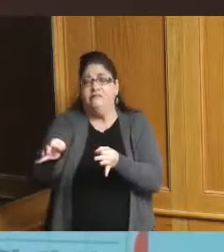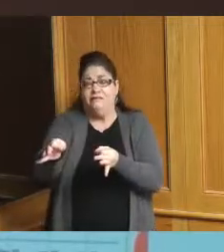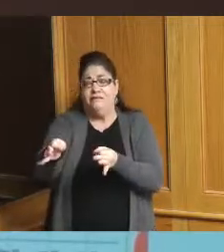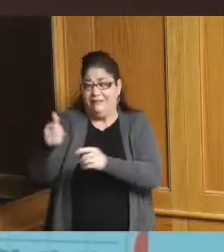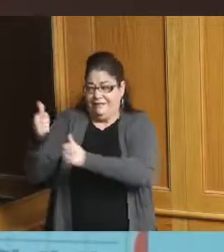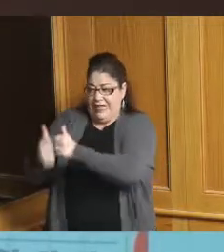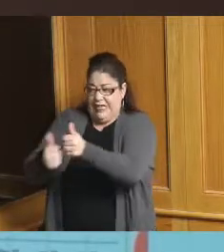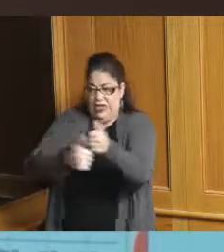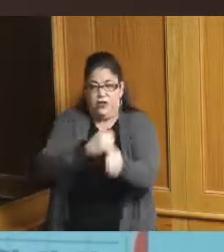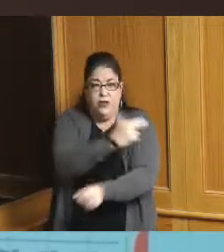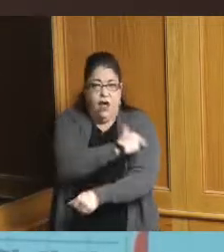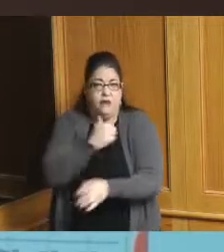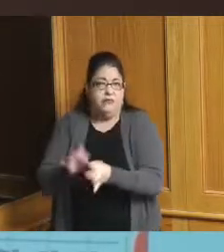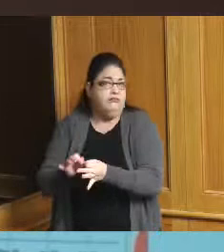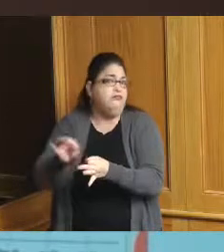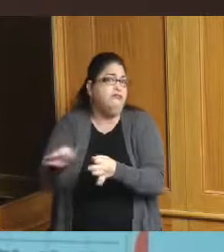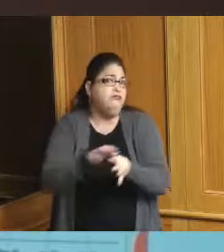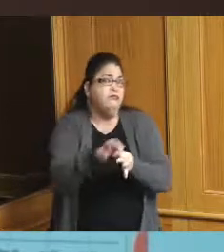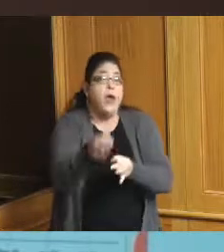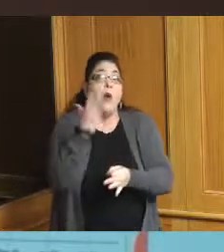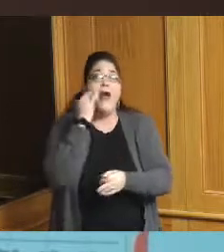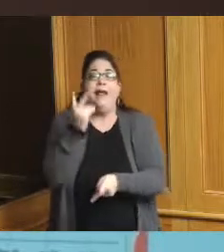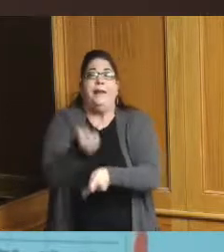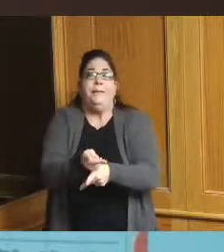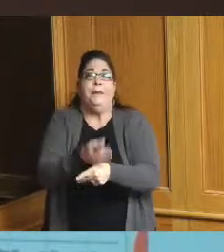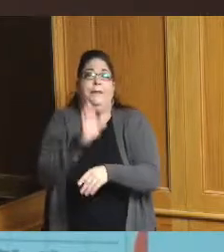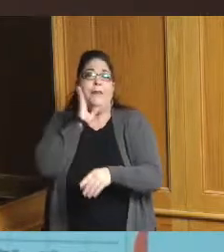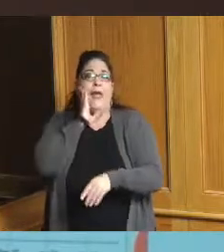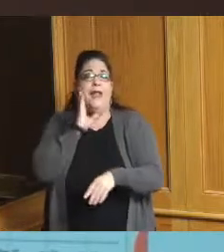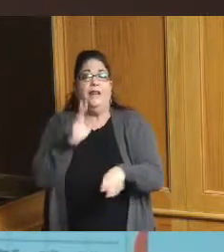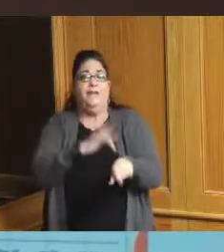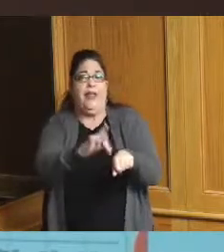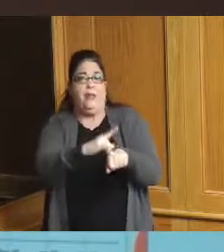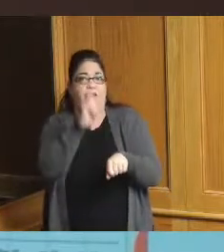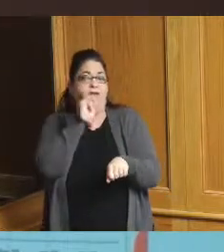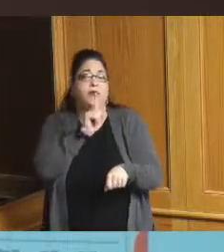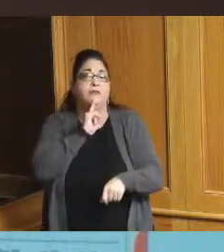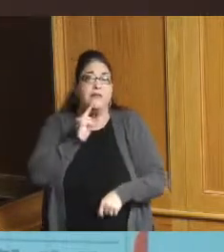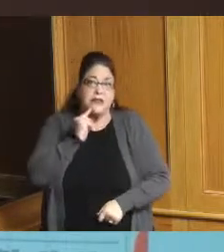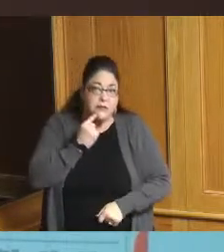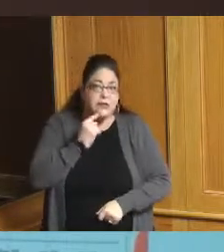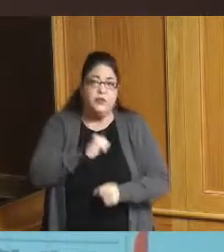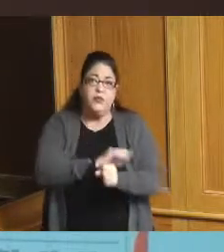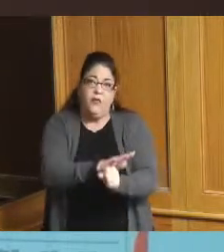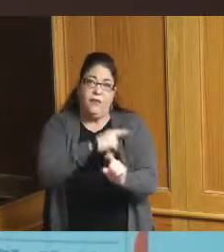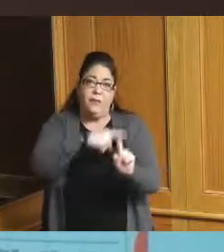sure that they have some capacity to provide care as I talk about hospitalizations you're going to